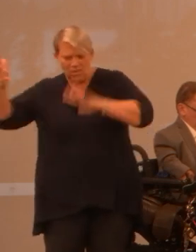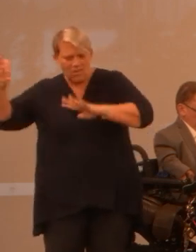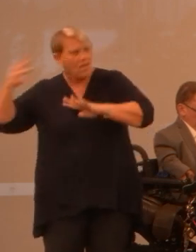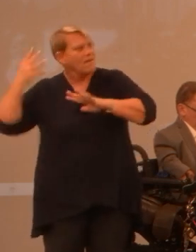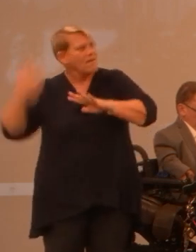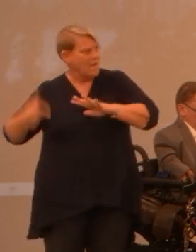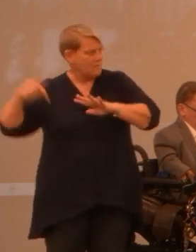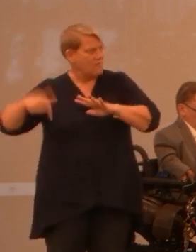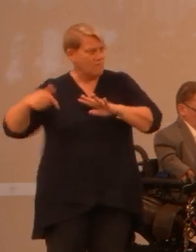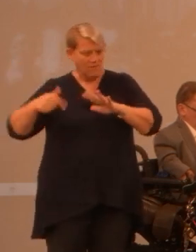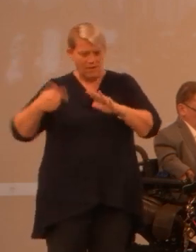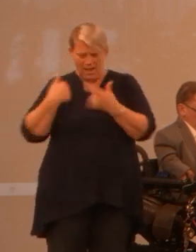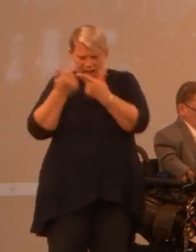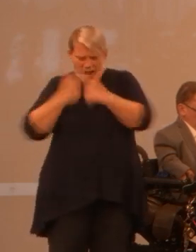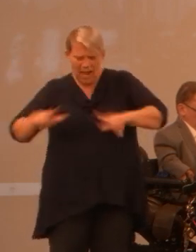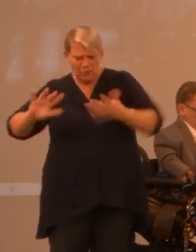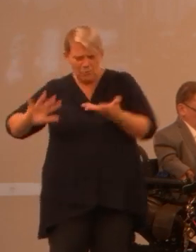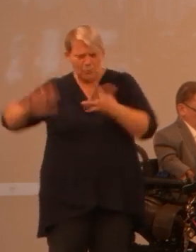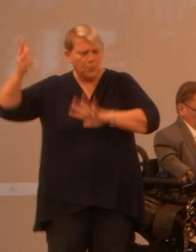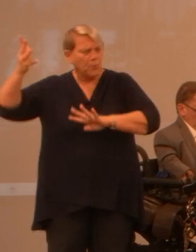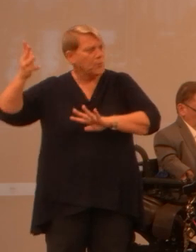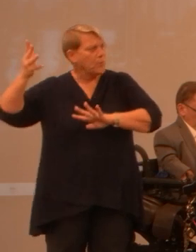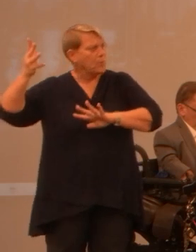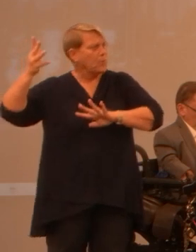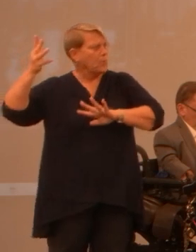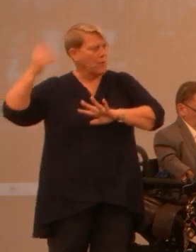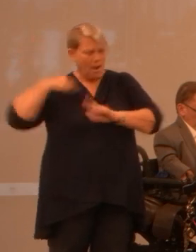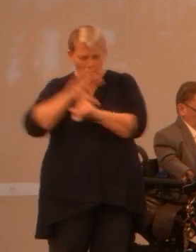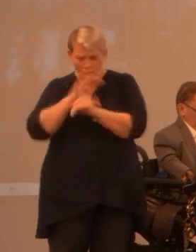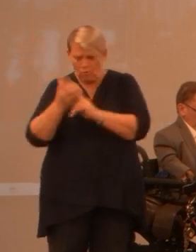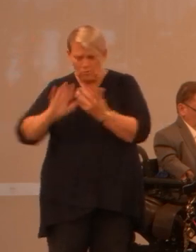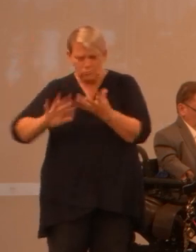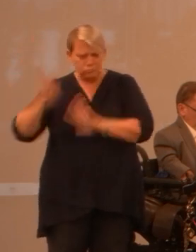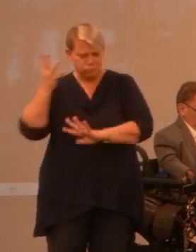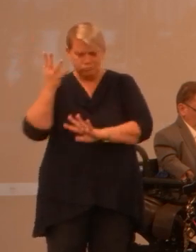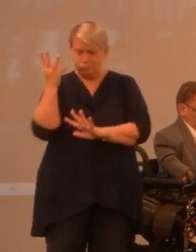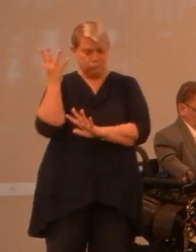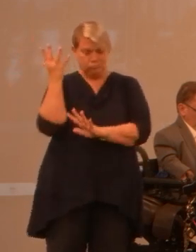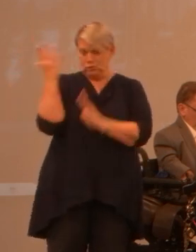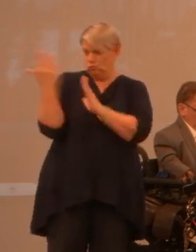language, and our culture. We had disruption to our knowledge system that